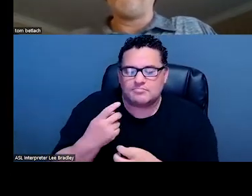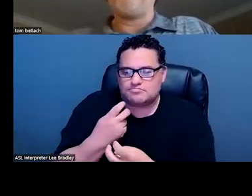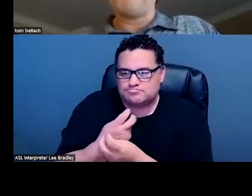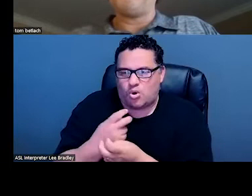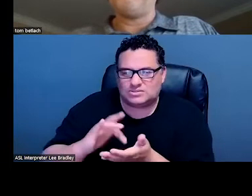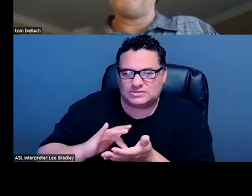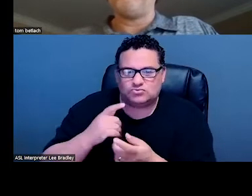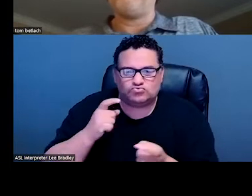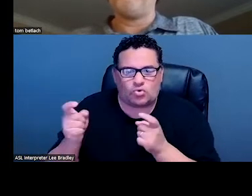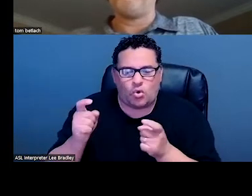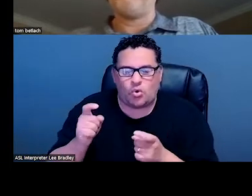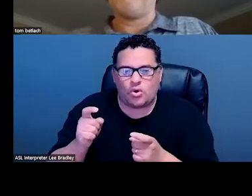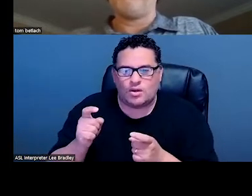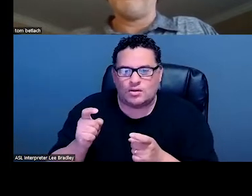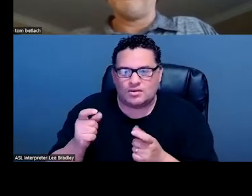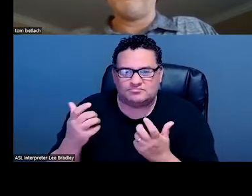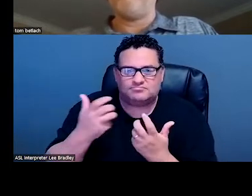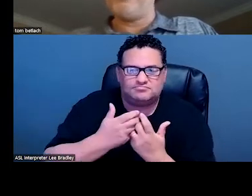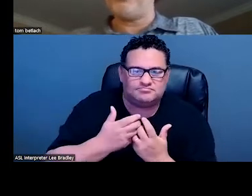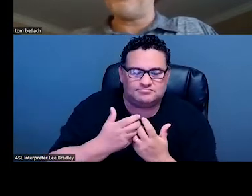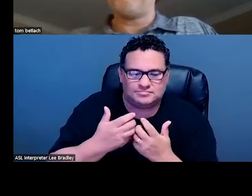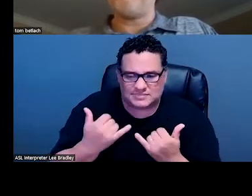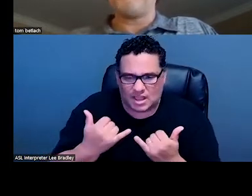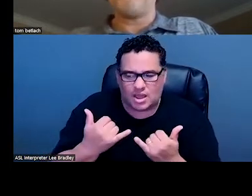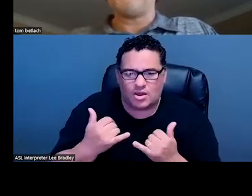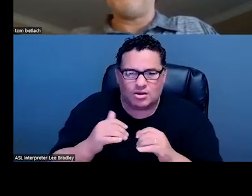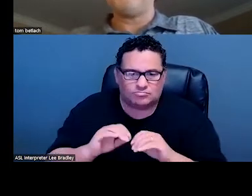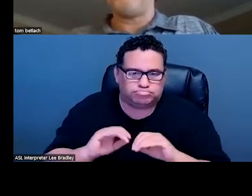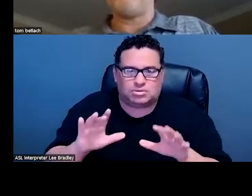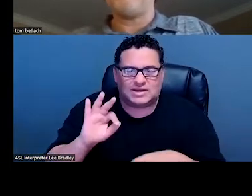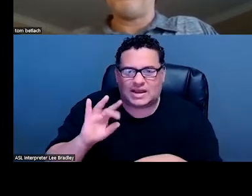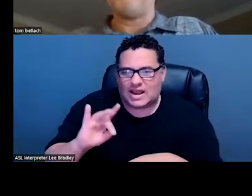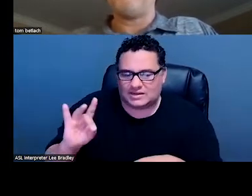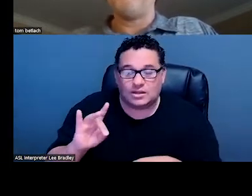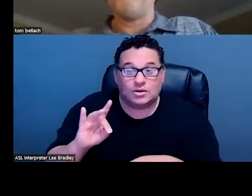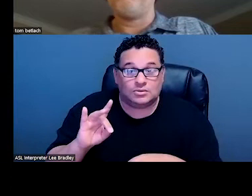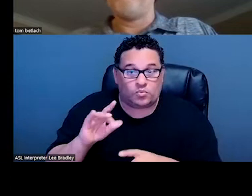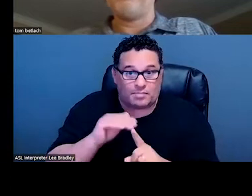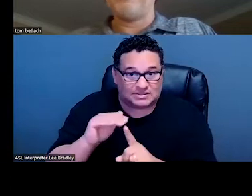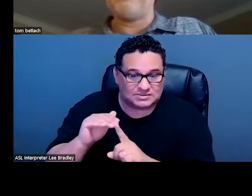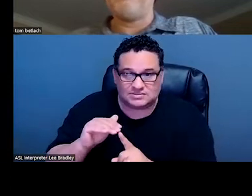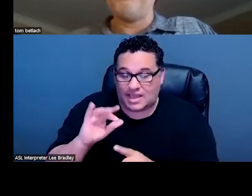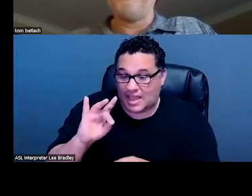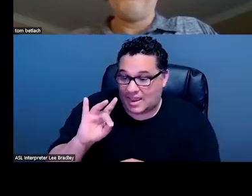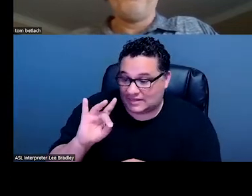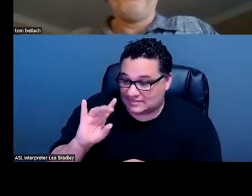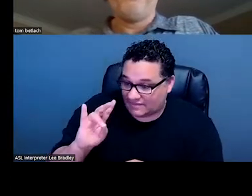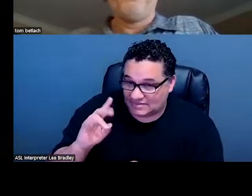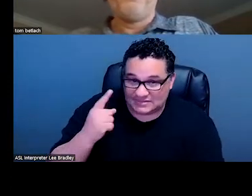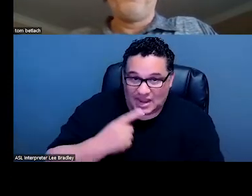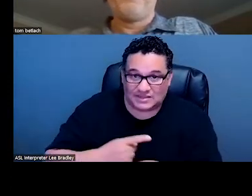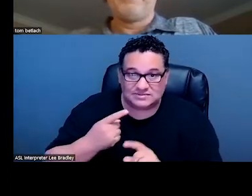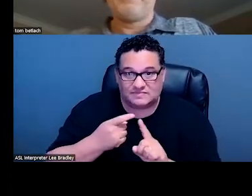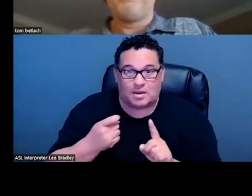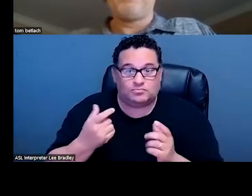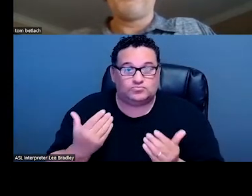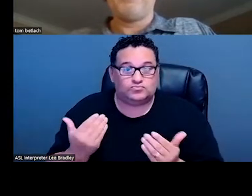ARE FACING IN TERMS OF ROLLING OUT 988 WHICH AS A REMINDER IS 87 DAYS FROM TODAY. NEXT SLIDE.